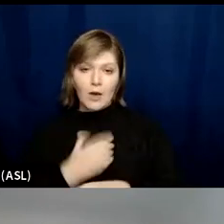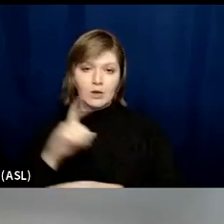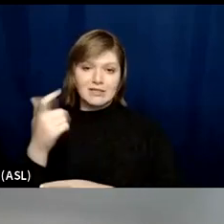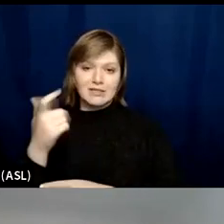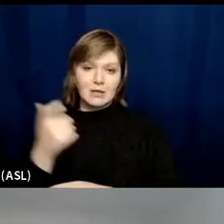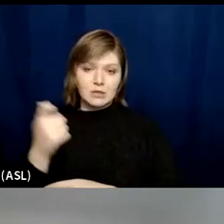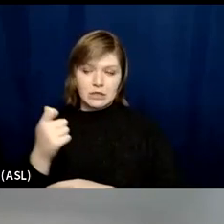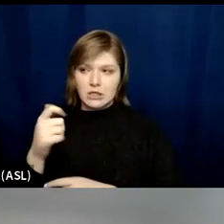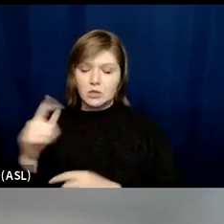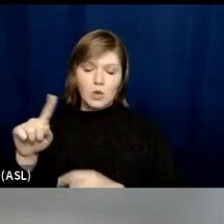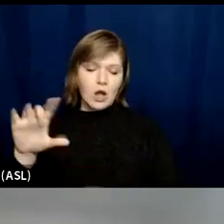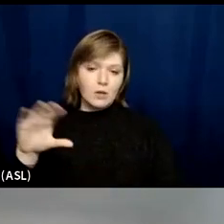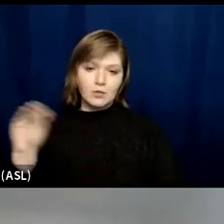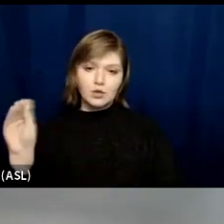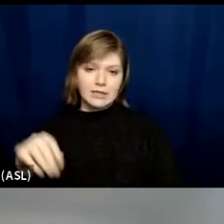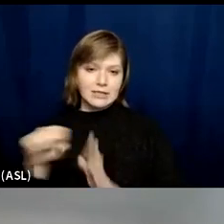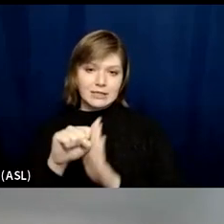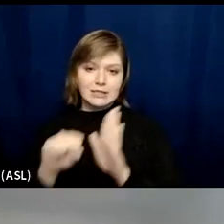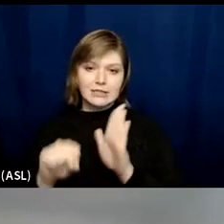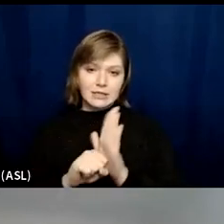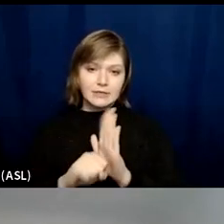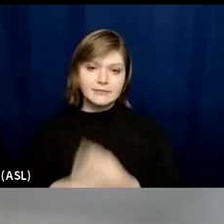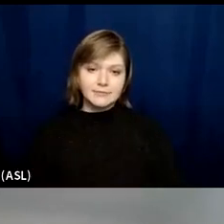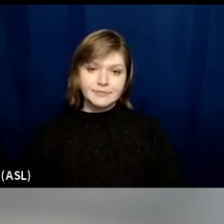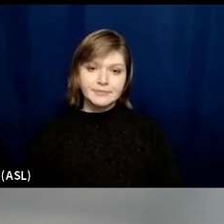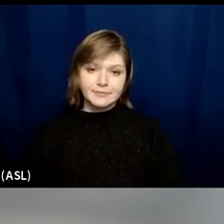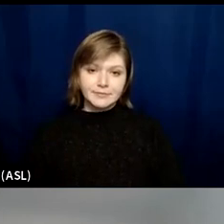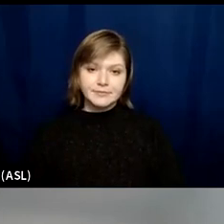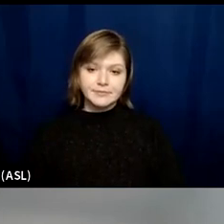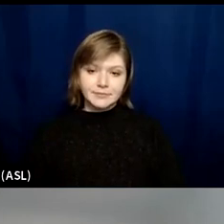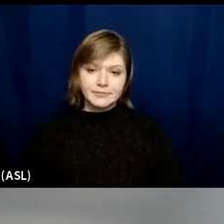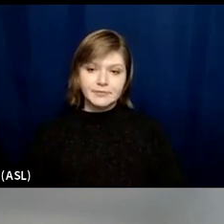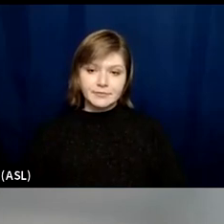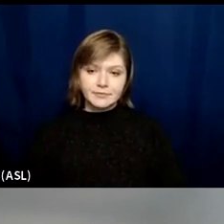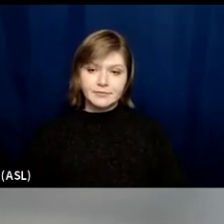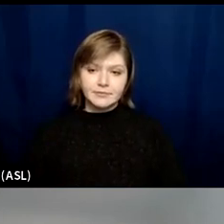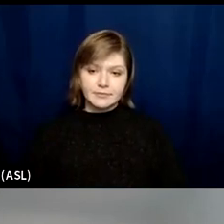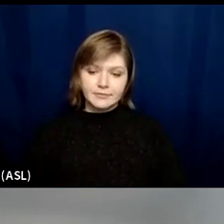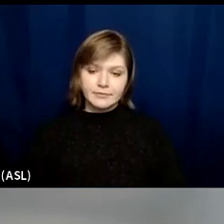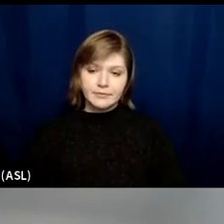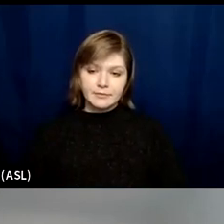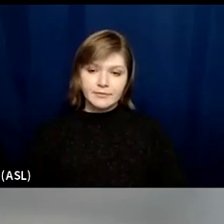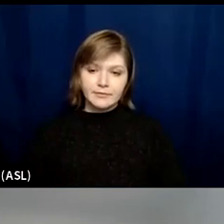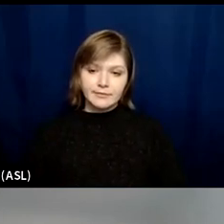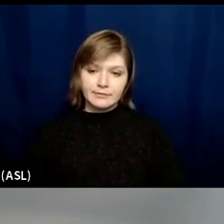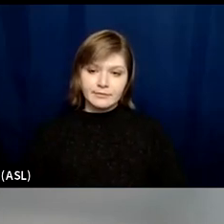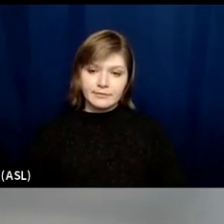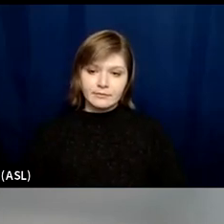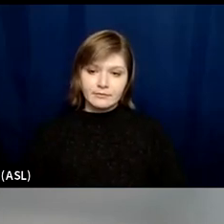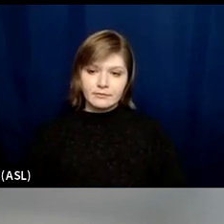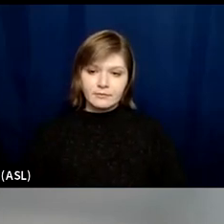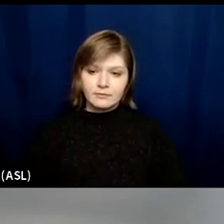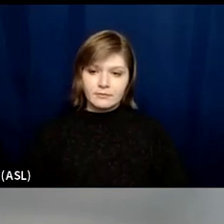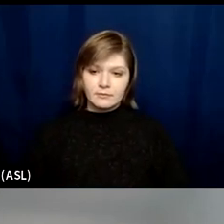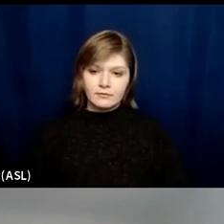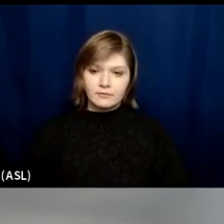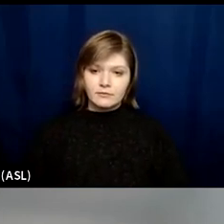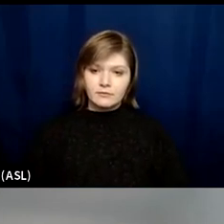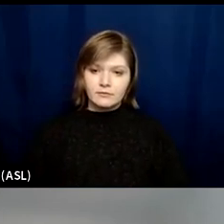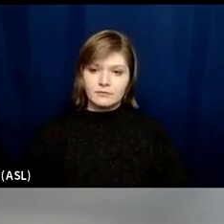talking about from Medicaid, but we wanted to build up something really quickly that didn't require actual brick-and-mortar building, that